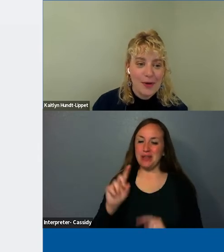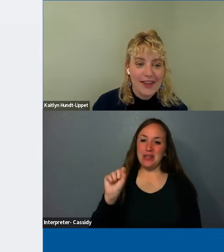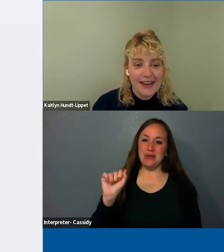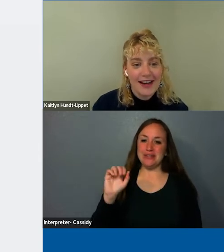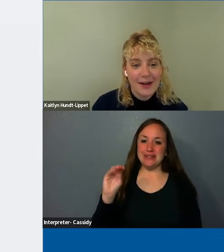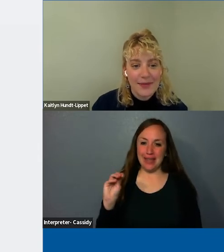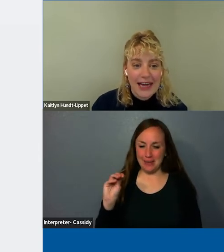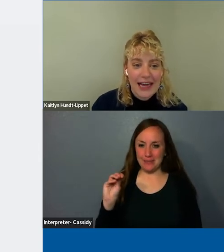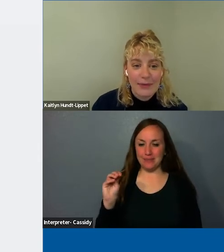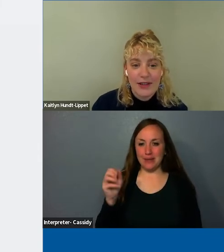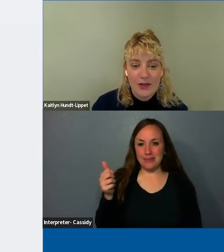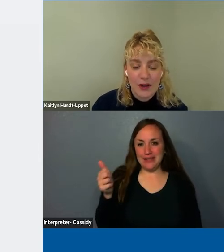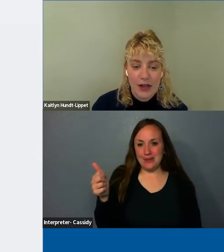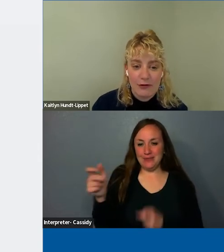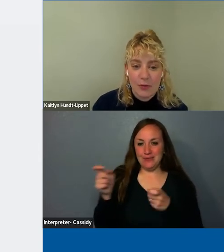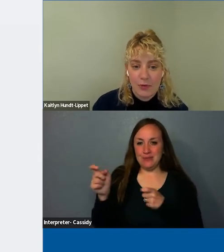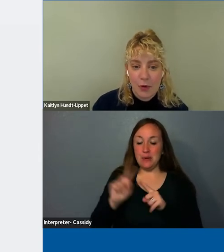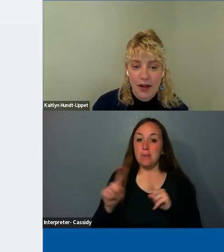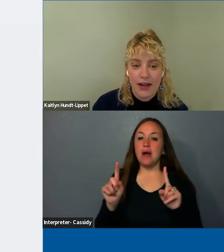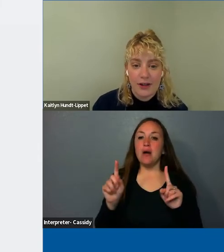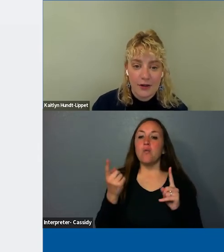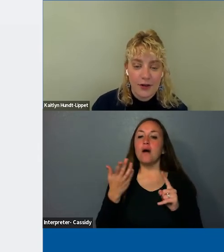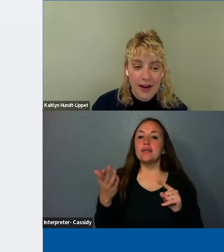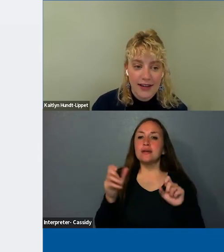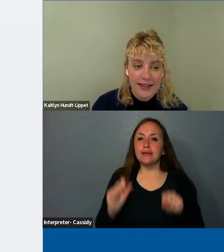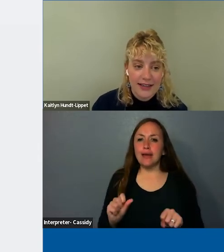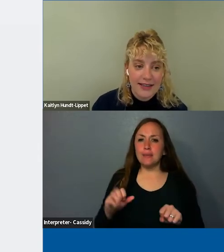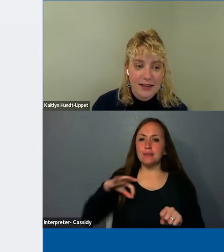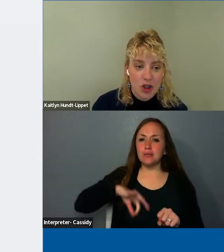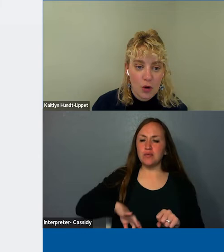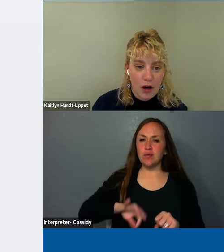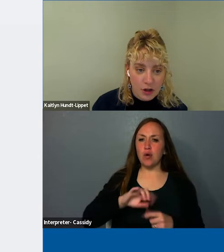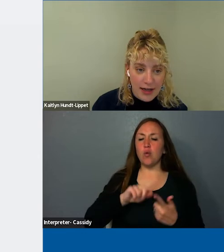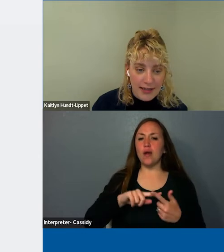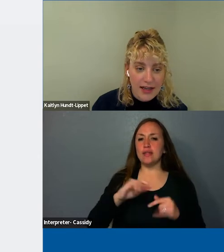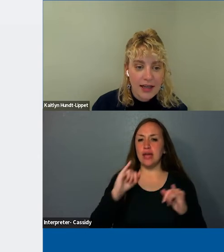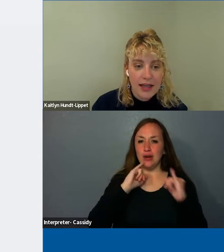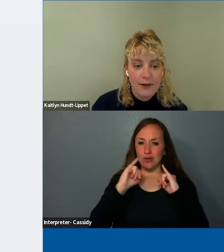but one thing that can be useful in reporting interview findings is to show contrast.